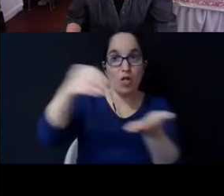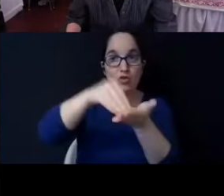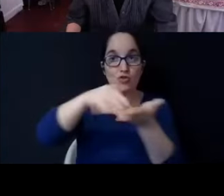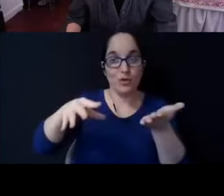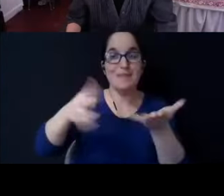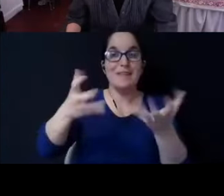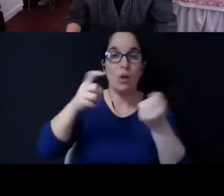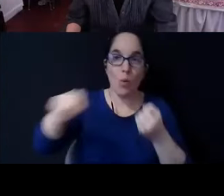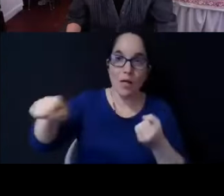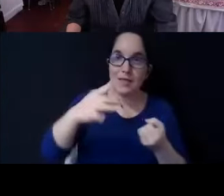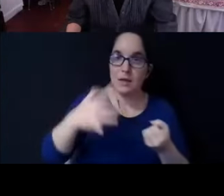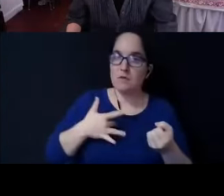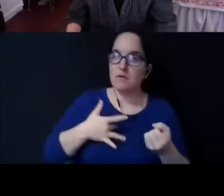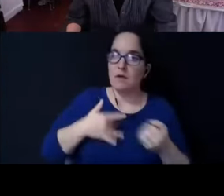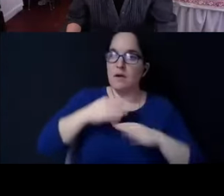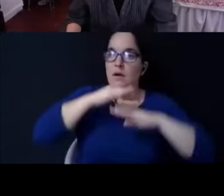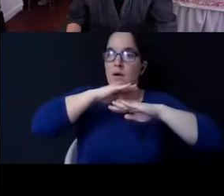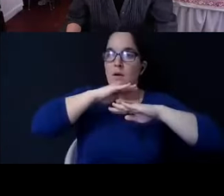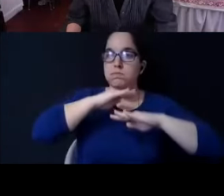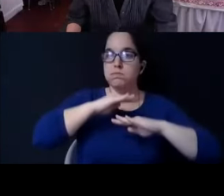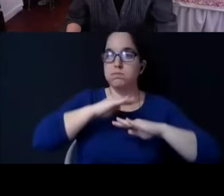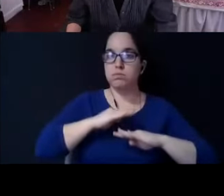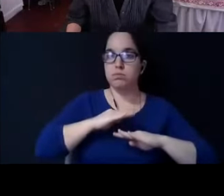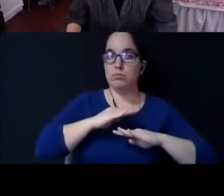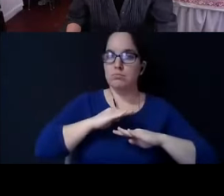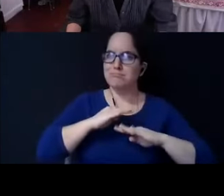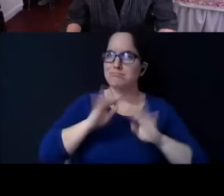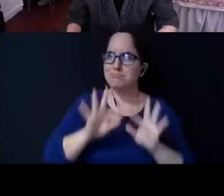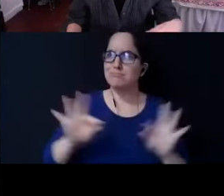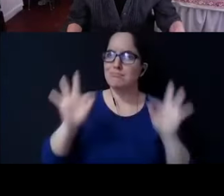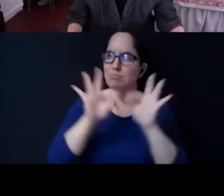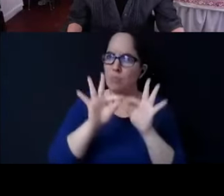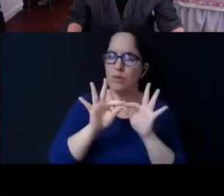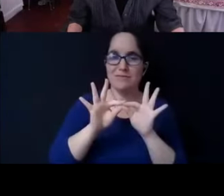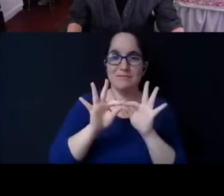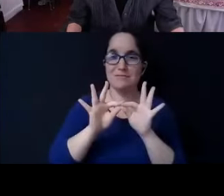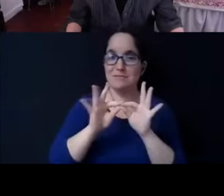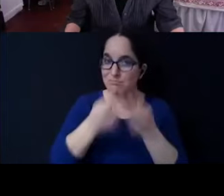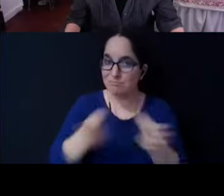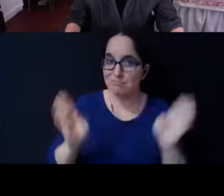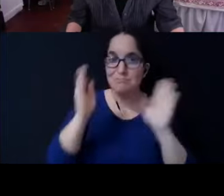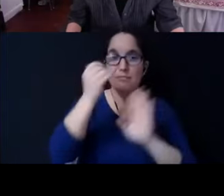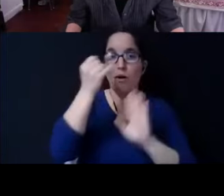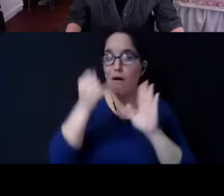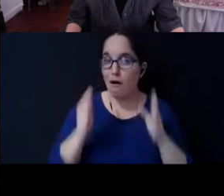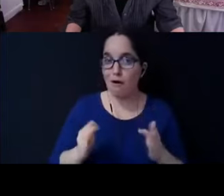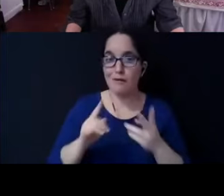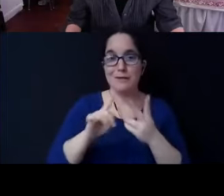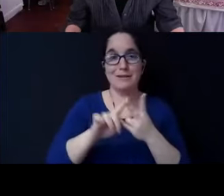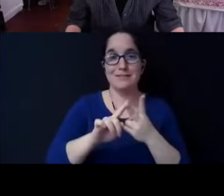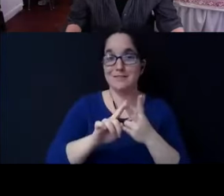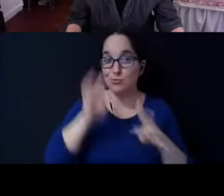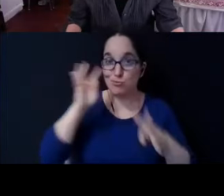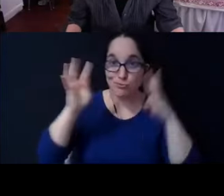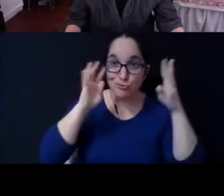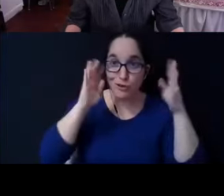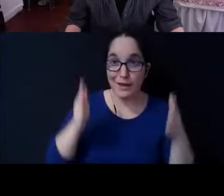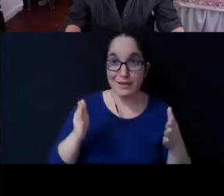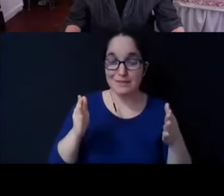would—is just really important for artists because they, the artists need this